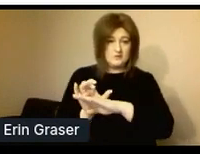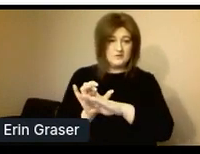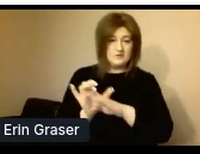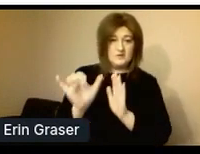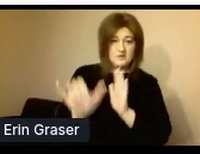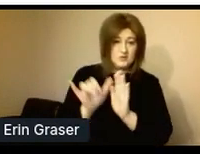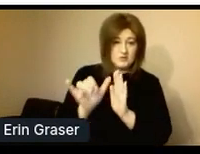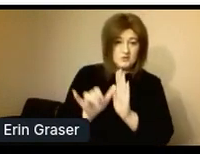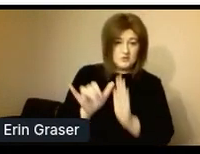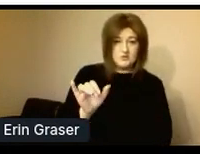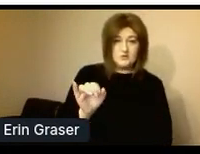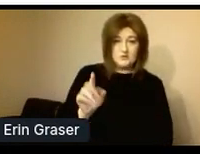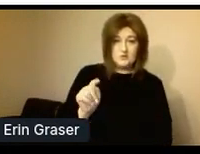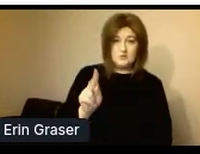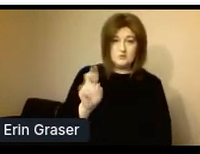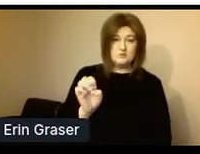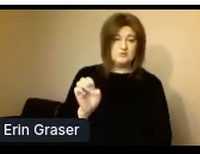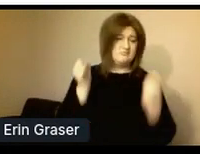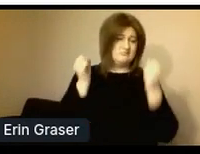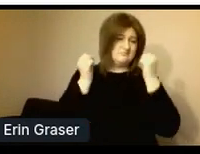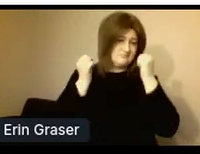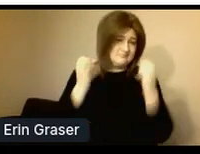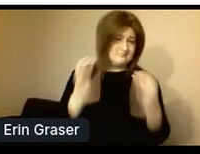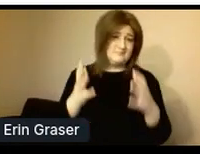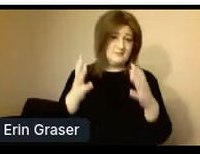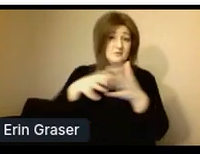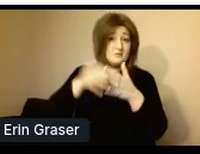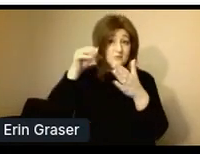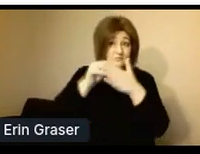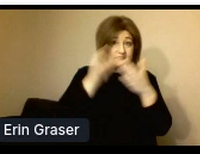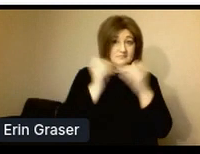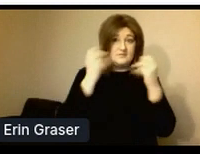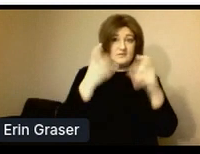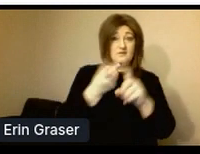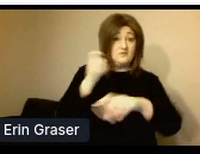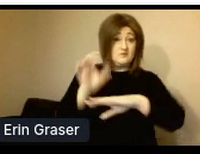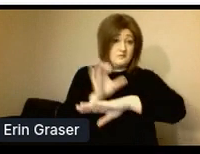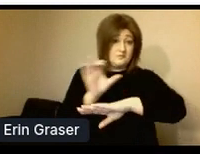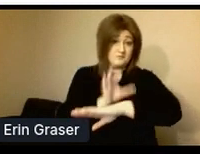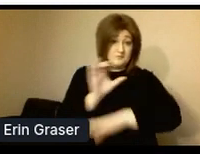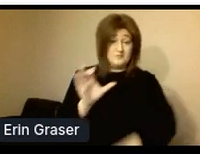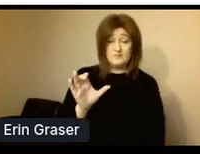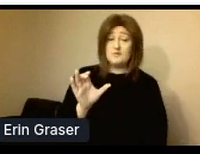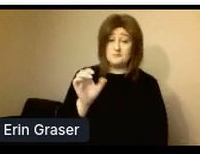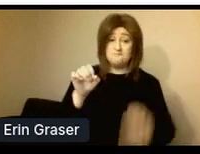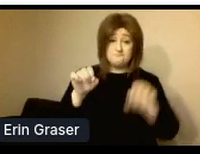You can do all kinds of education from your computer.